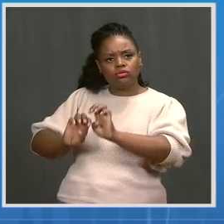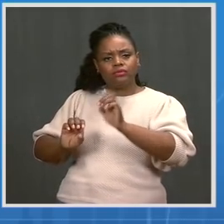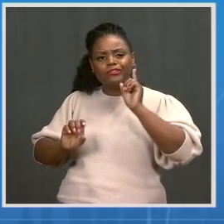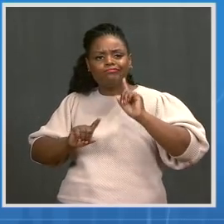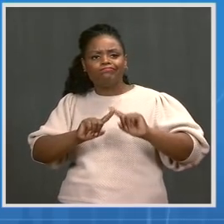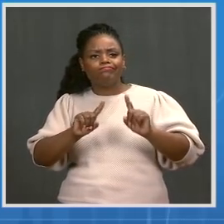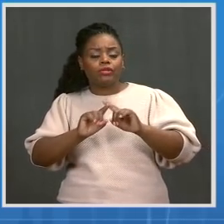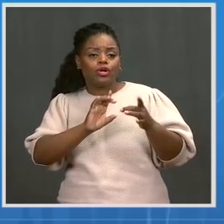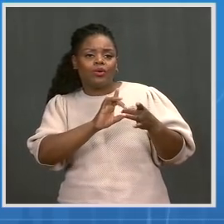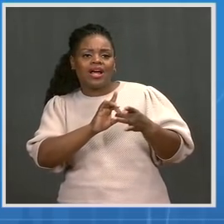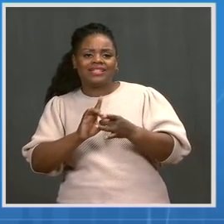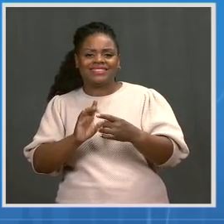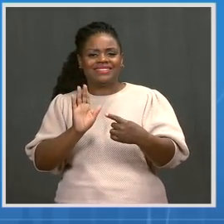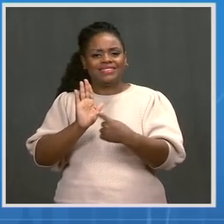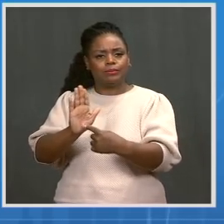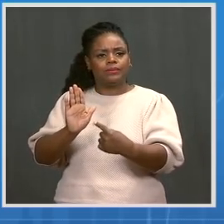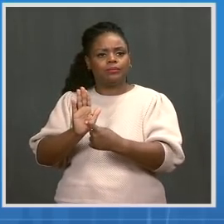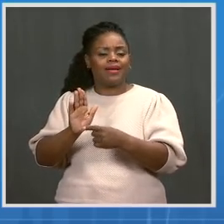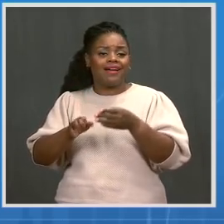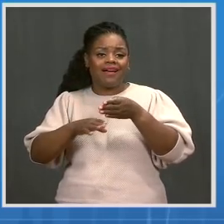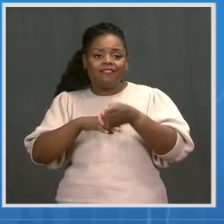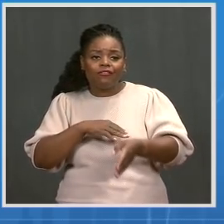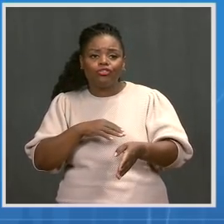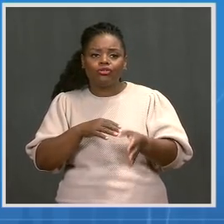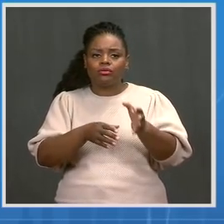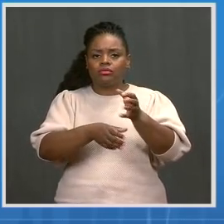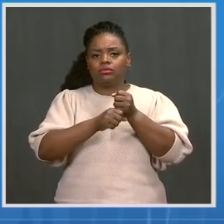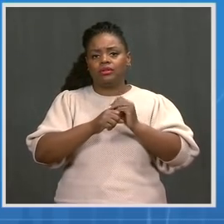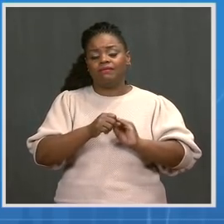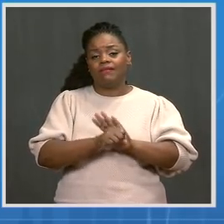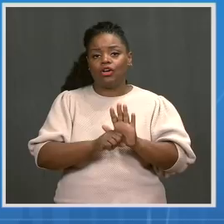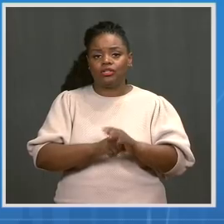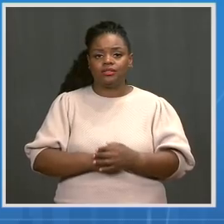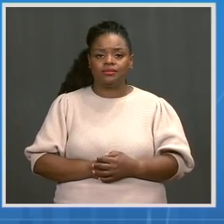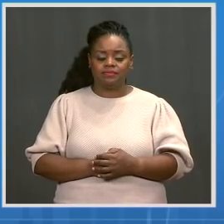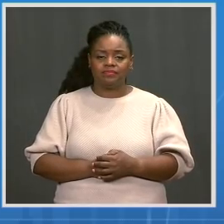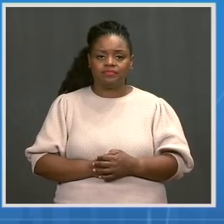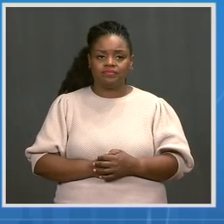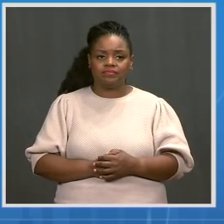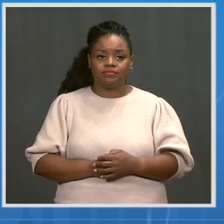after their initial illness. We have seen post-COVID conditions in people of all ages,